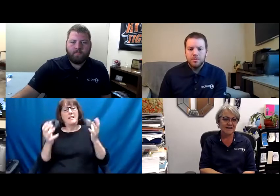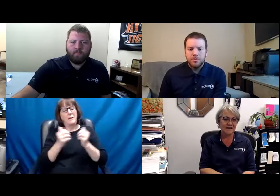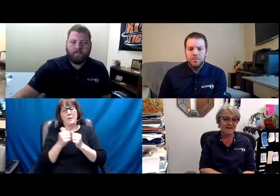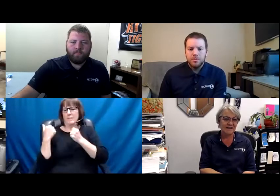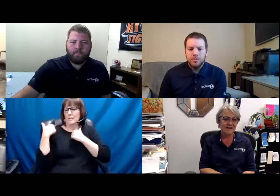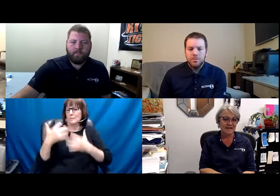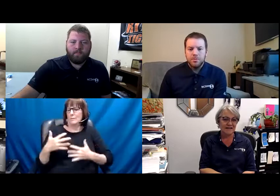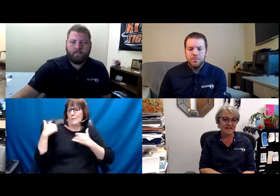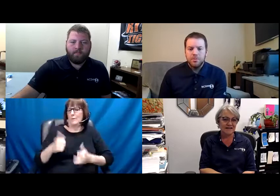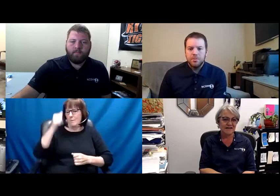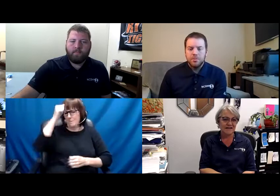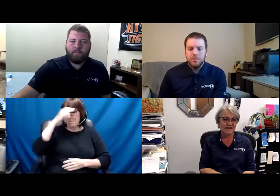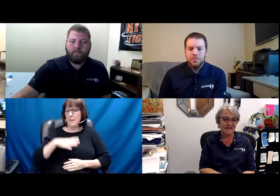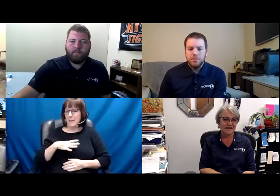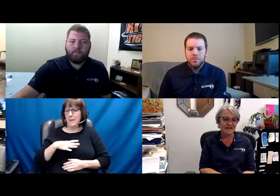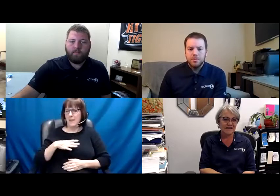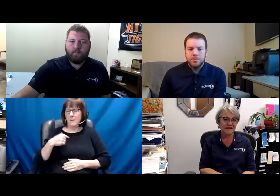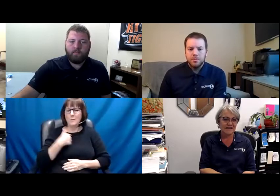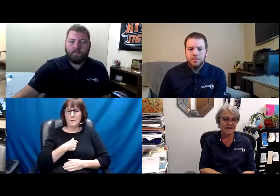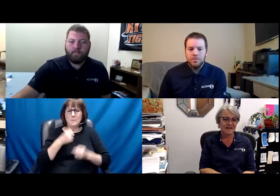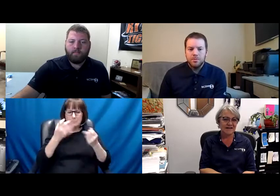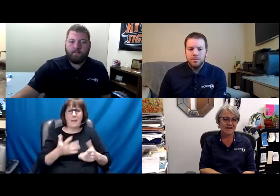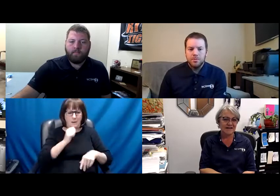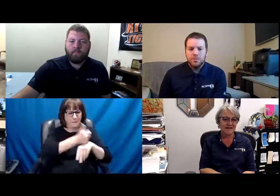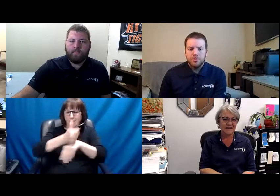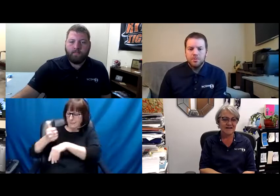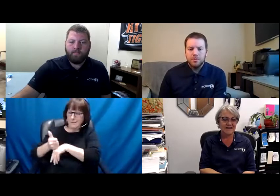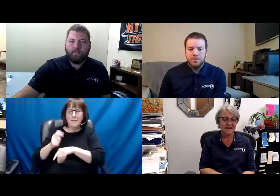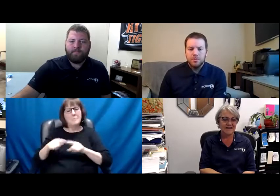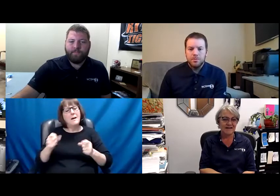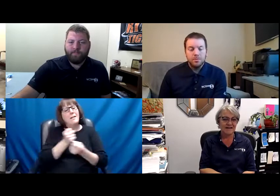that's our our big thing for decorating but we do love driving around and looking at all the